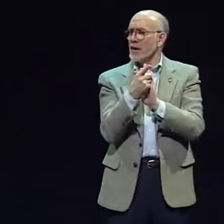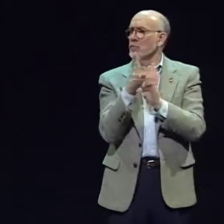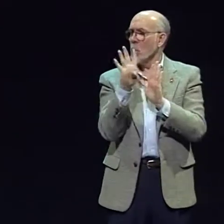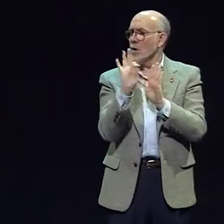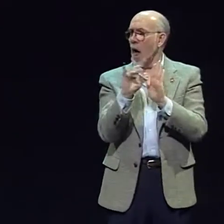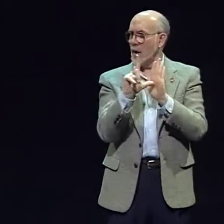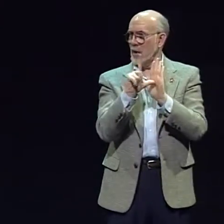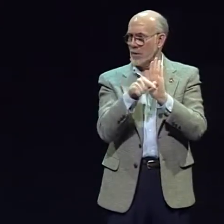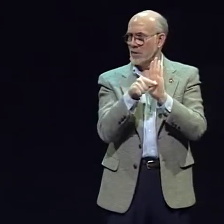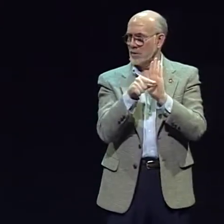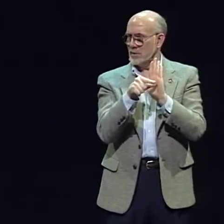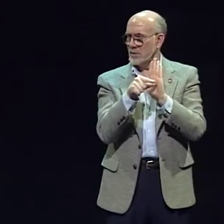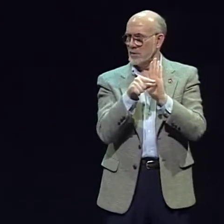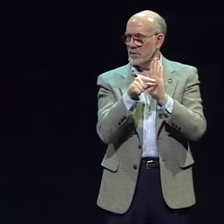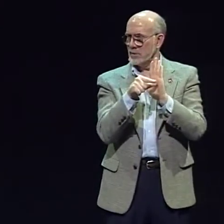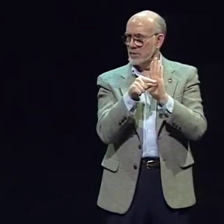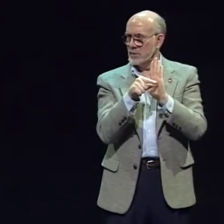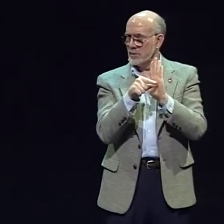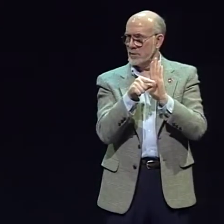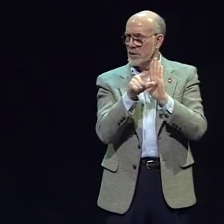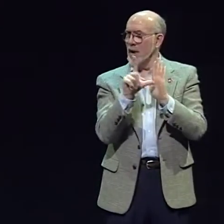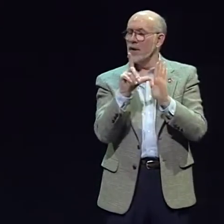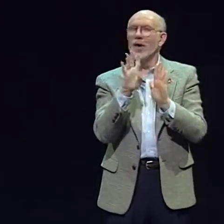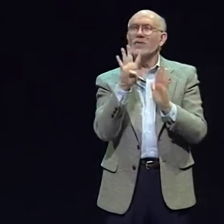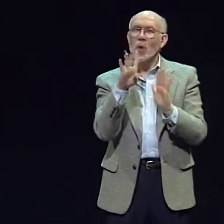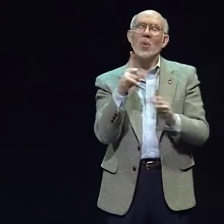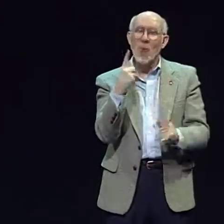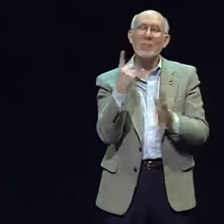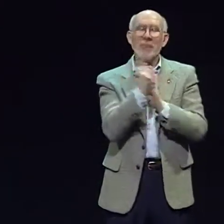AND THEN I SIGNED ONE MINUTE, 49 SECONDS. AND THAT'S WHAT THAT MEANT--